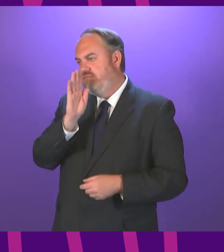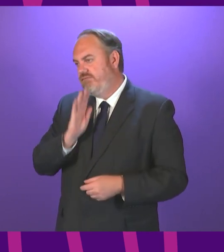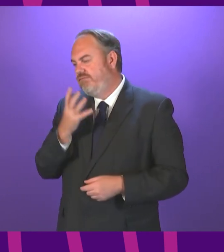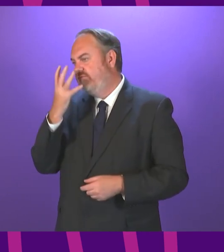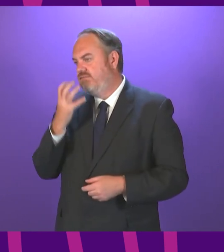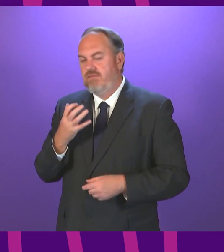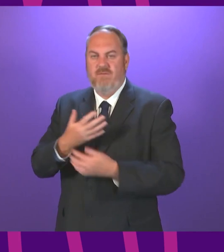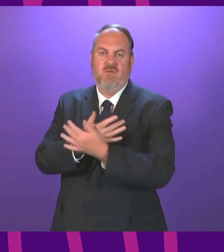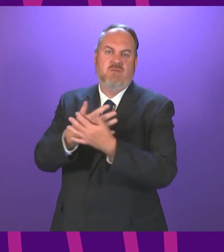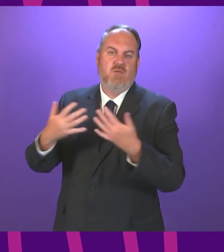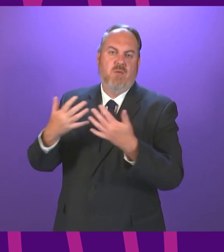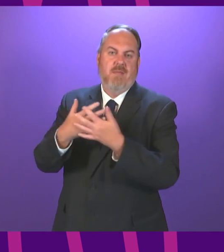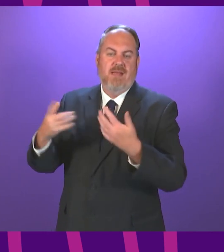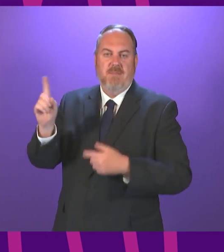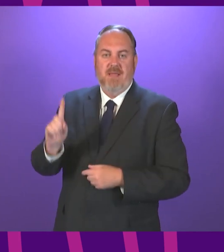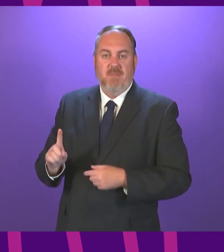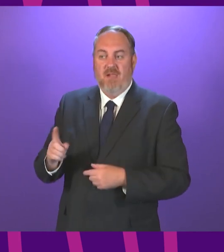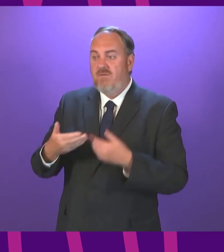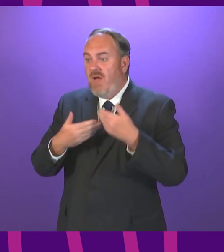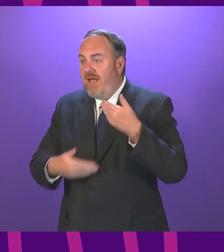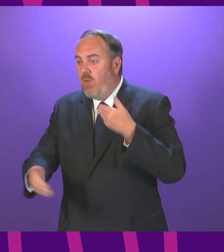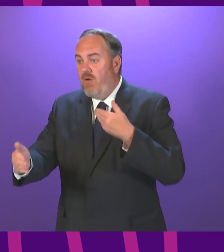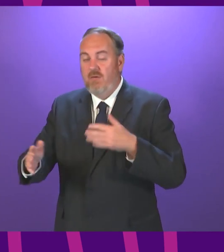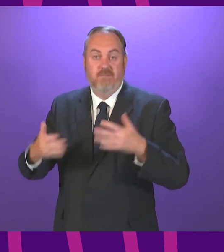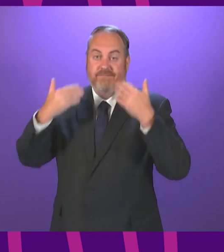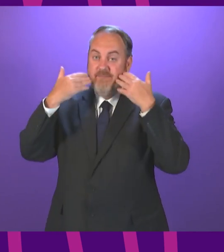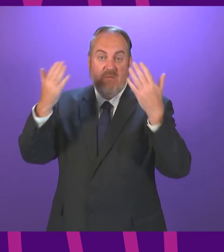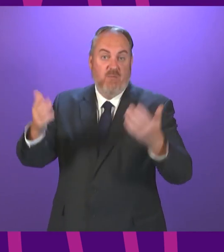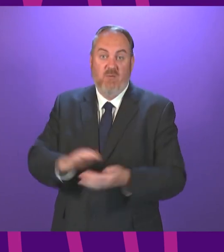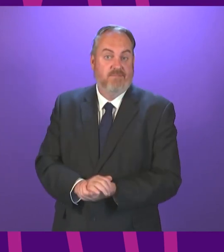For how long, we do not yet know. That is another reason for care and caution.